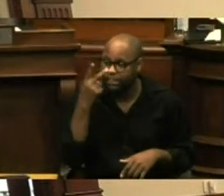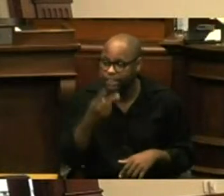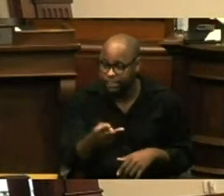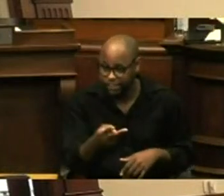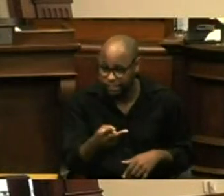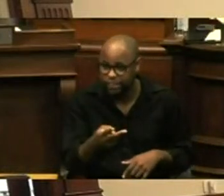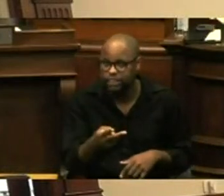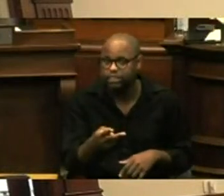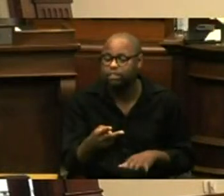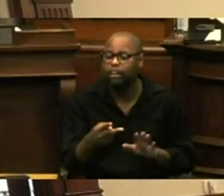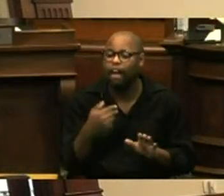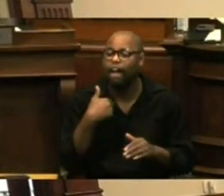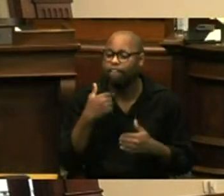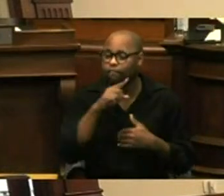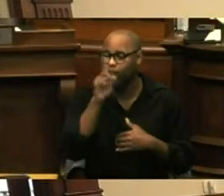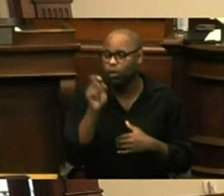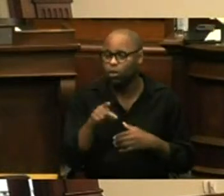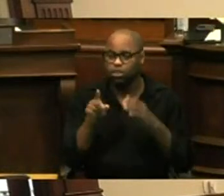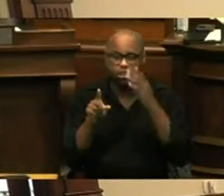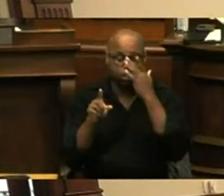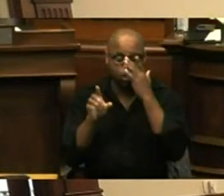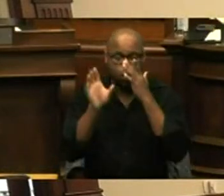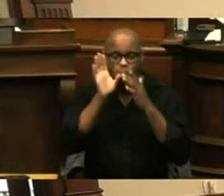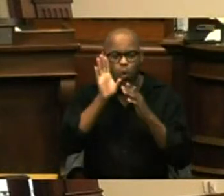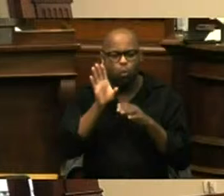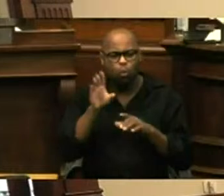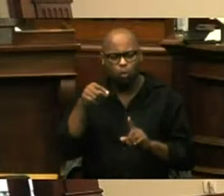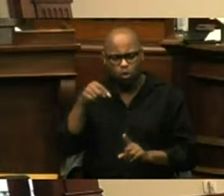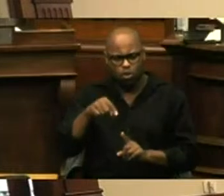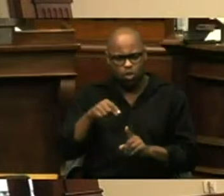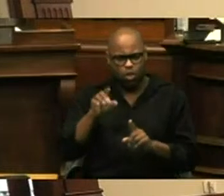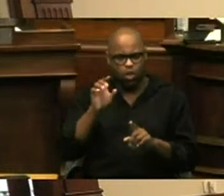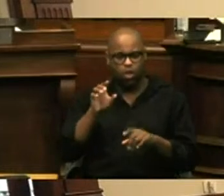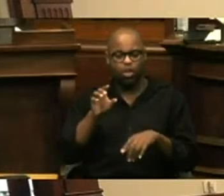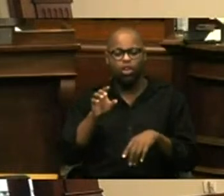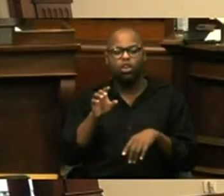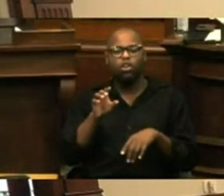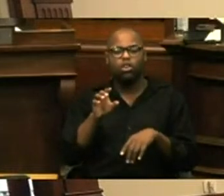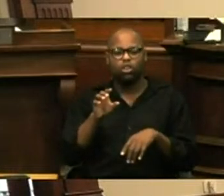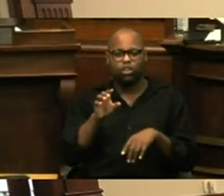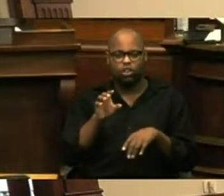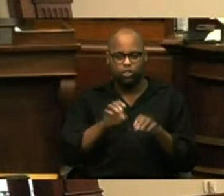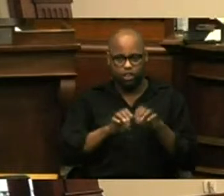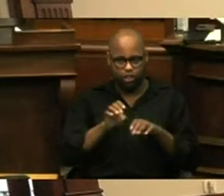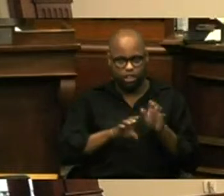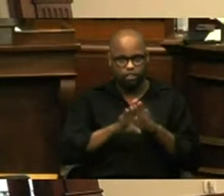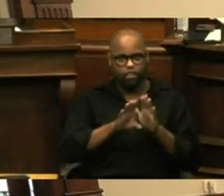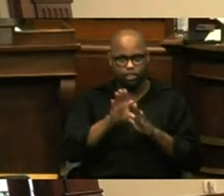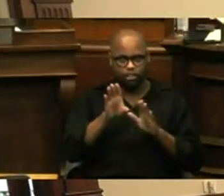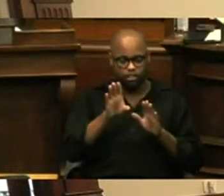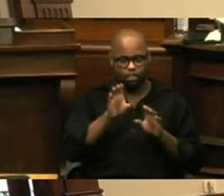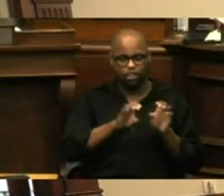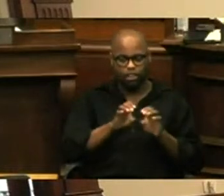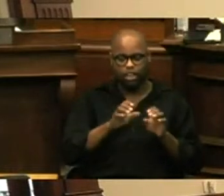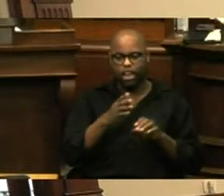being said, I am pleased to see this. I do have a question about so this is going to be